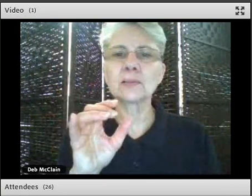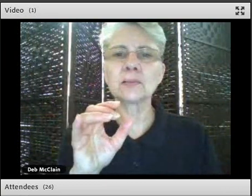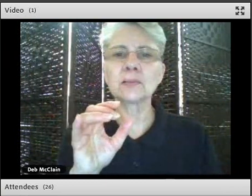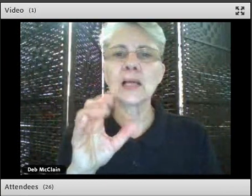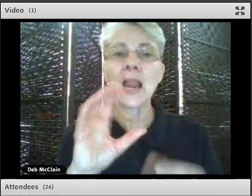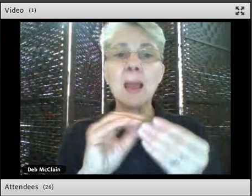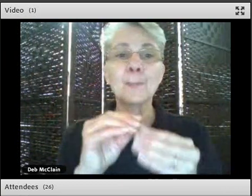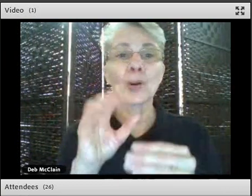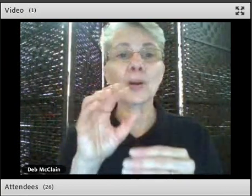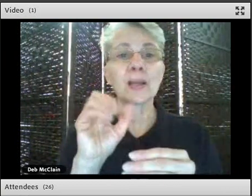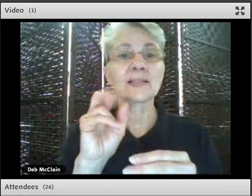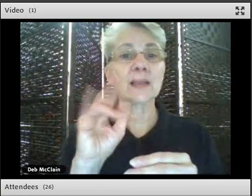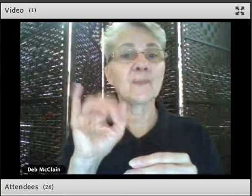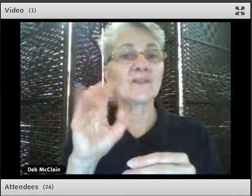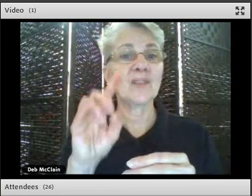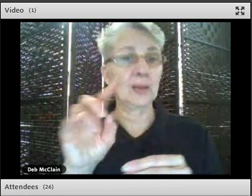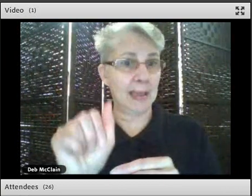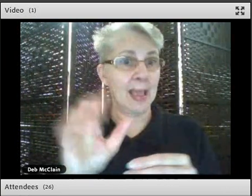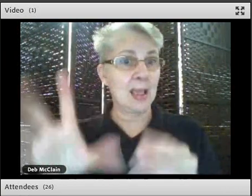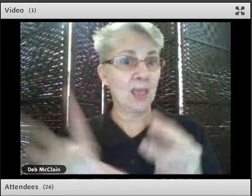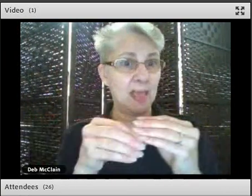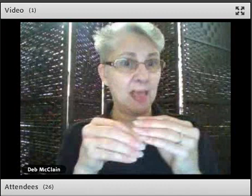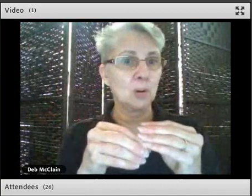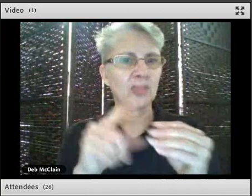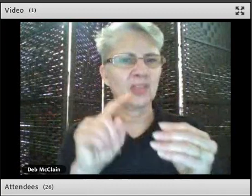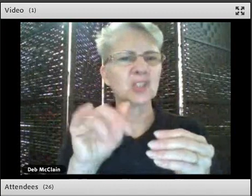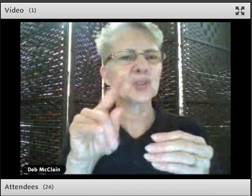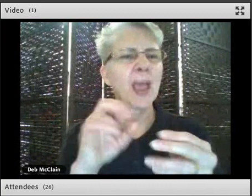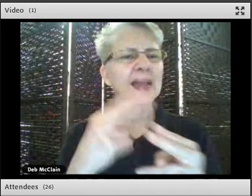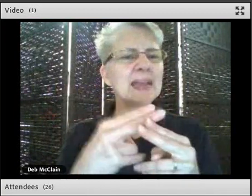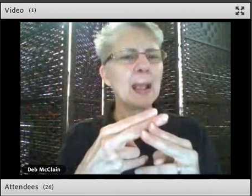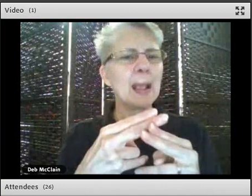which is usually the publisher name, in subfield B.